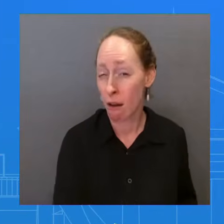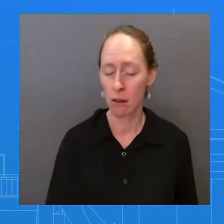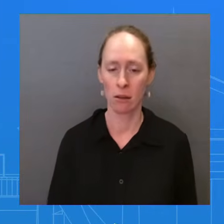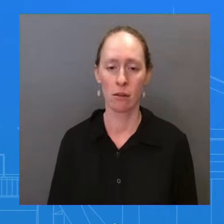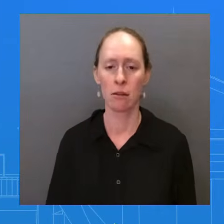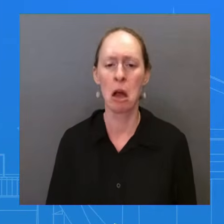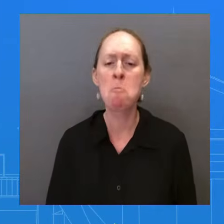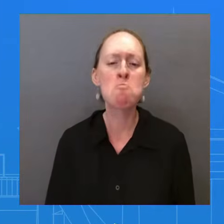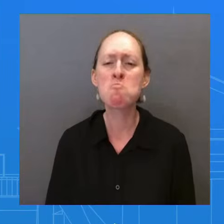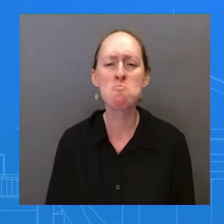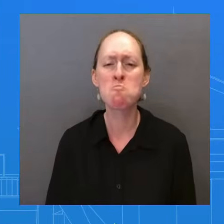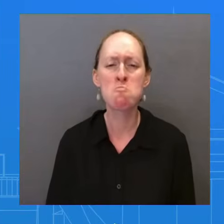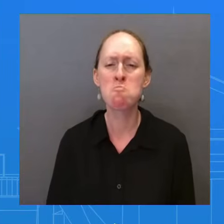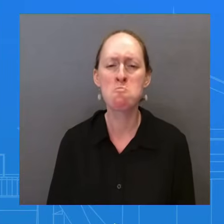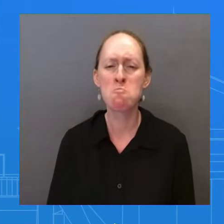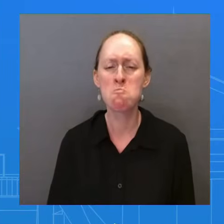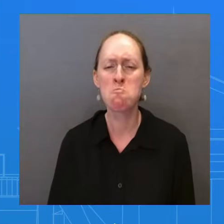with everything President Lula says or does.